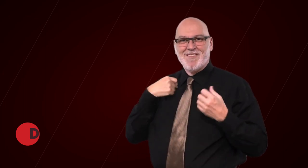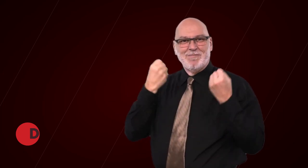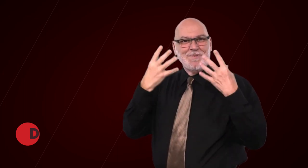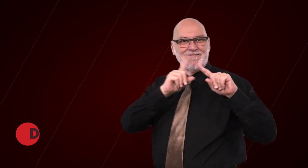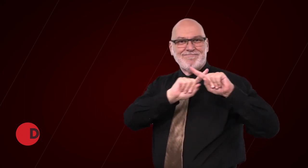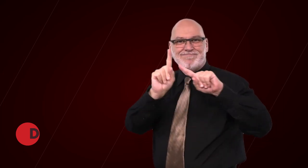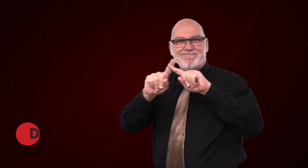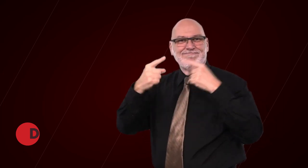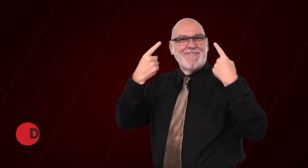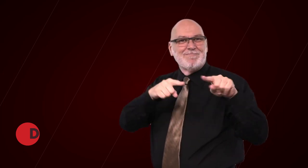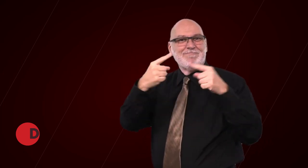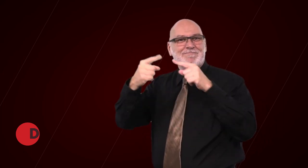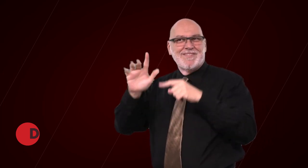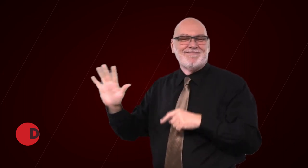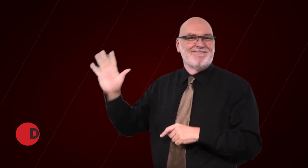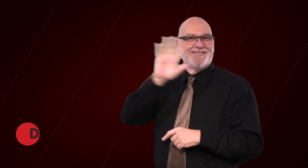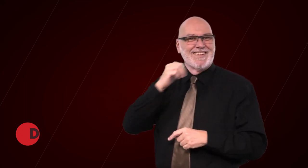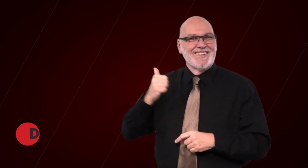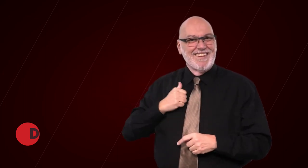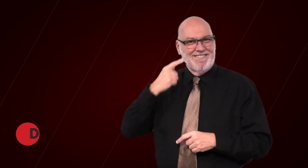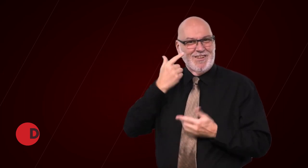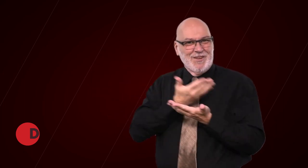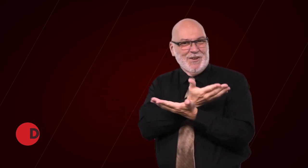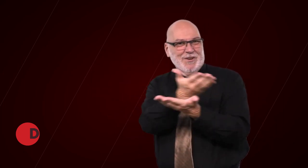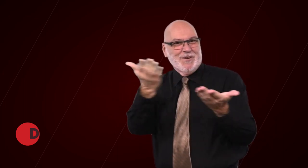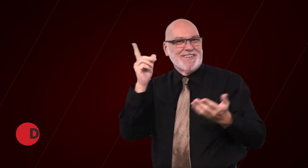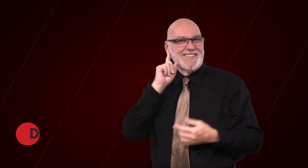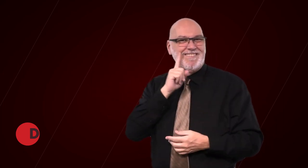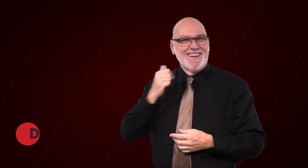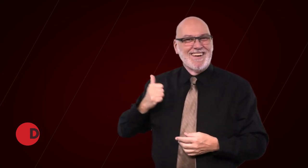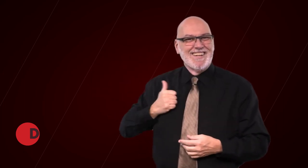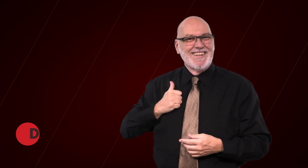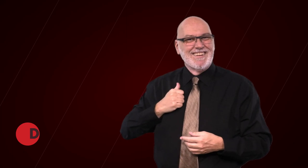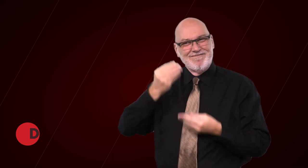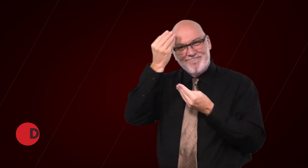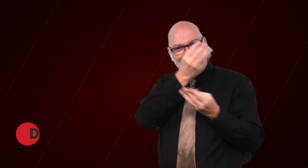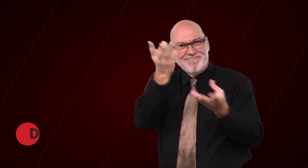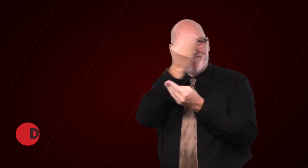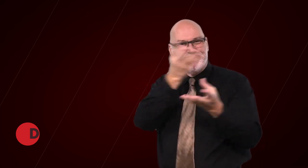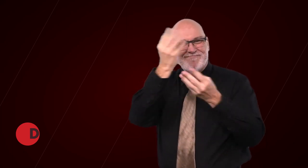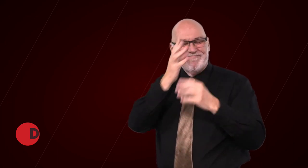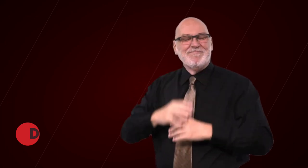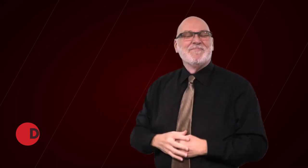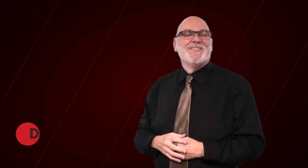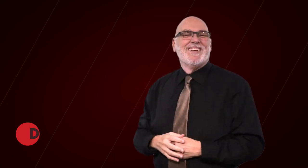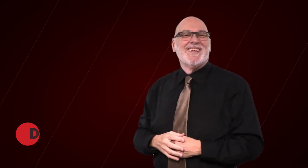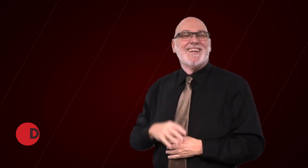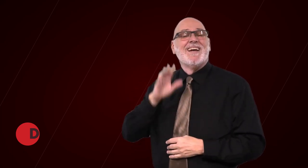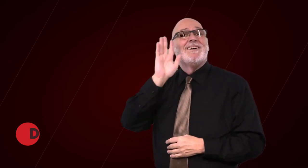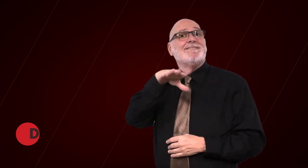Bringing alerts & news reports at intervals for all Deaf Canadians.